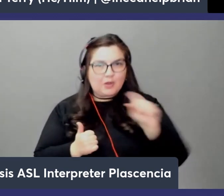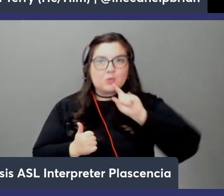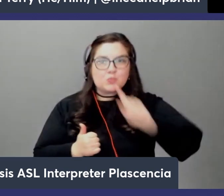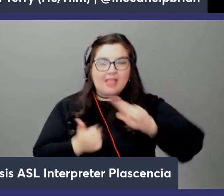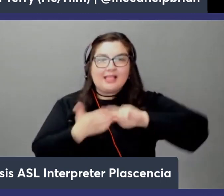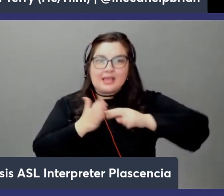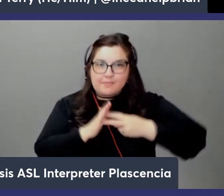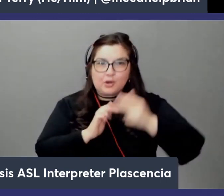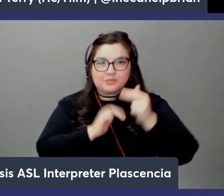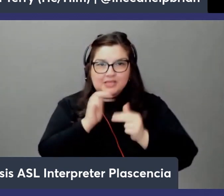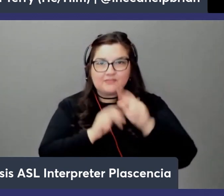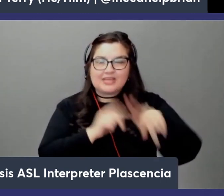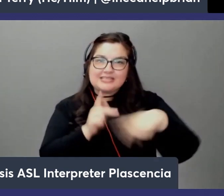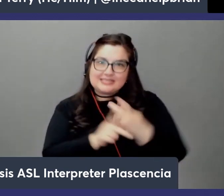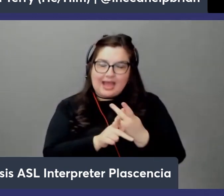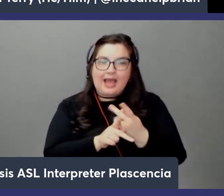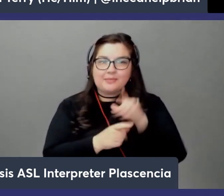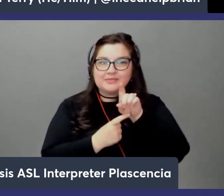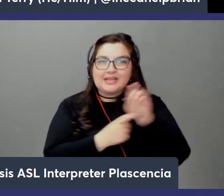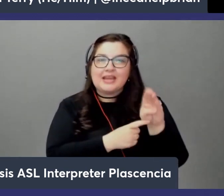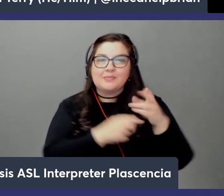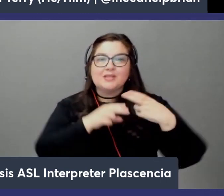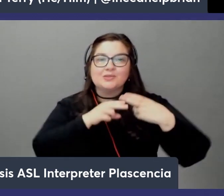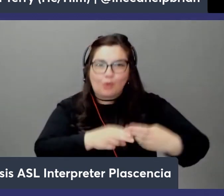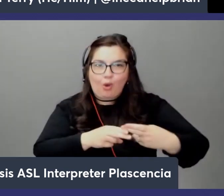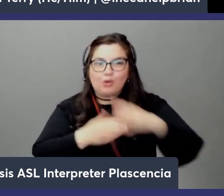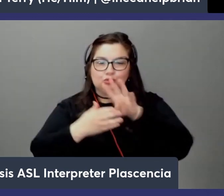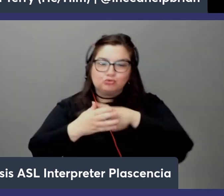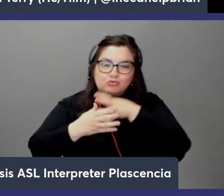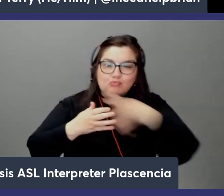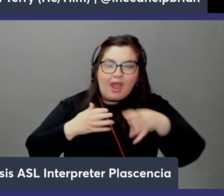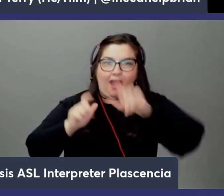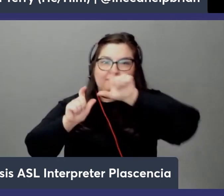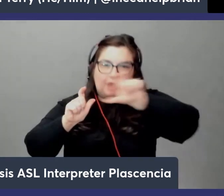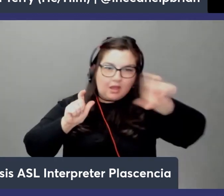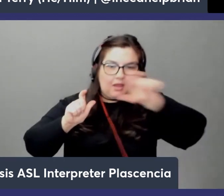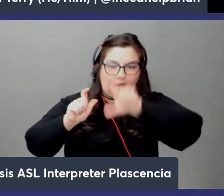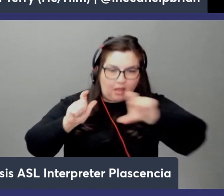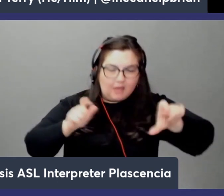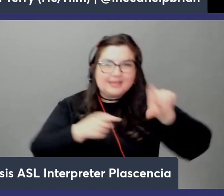it's a type of database known as a graph database. And graph databases are really a type of database